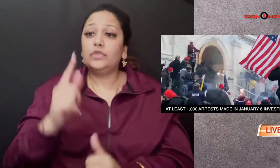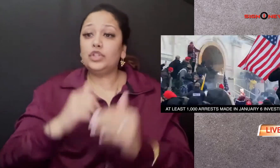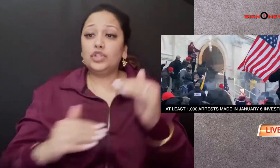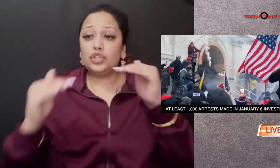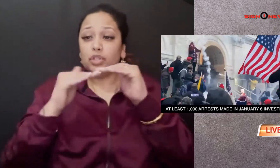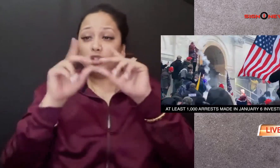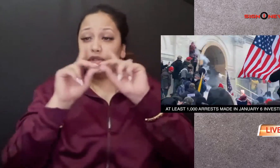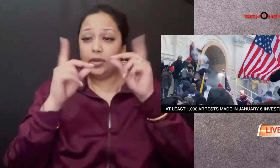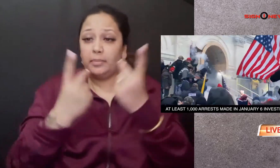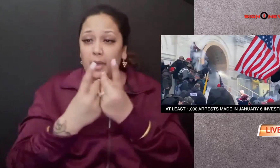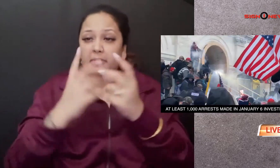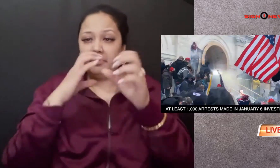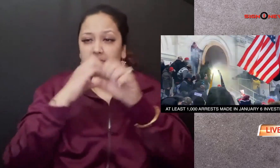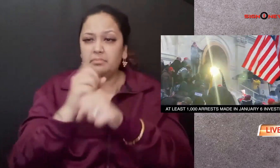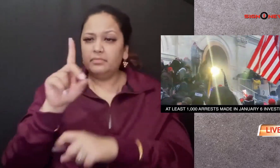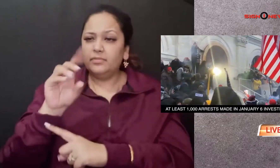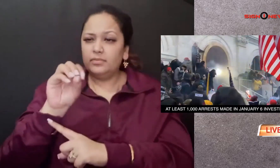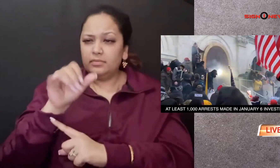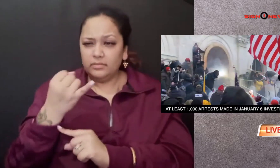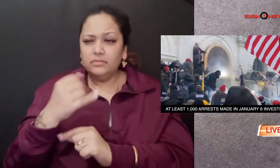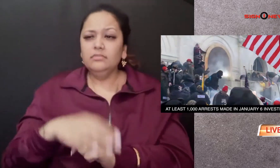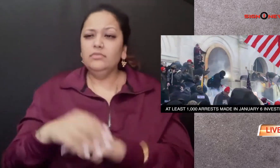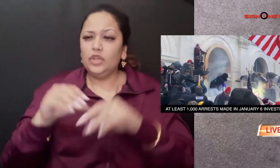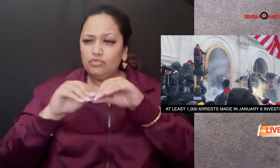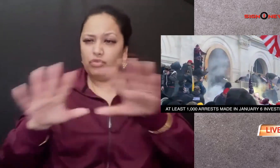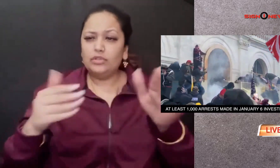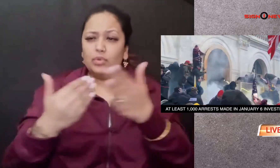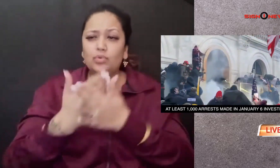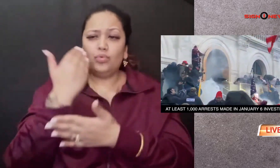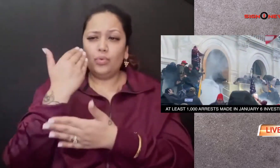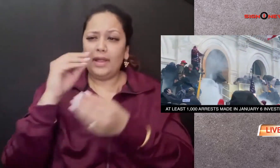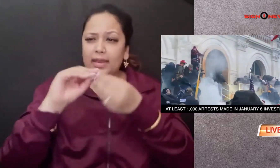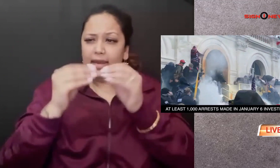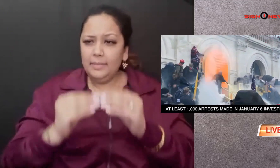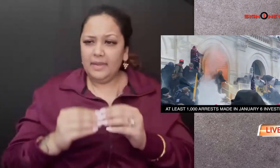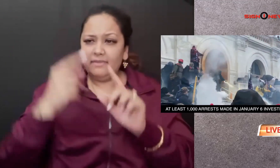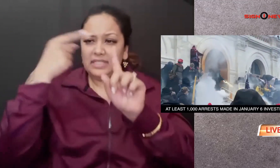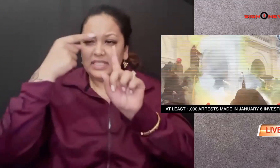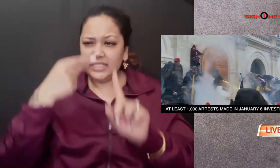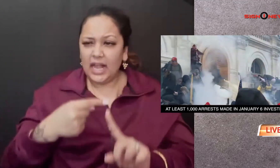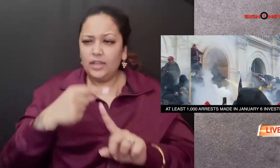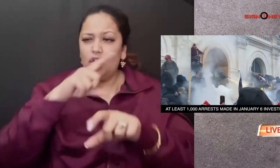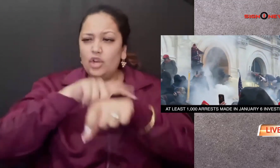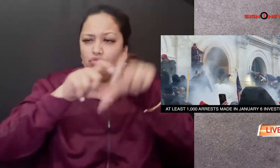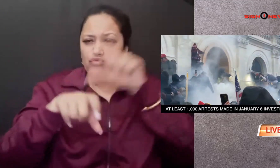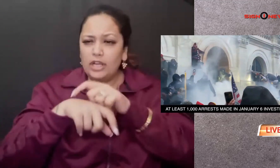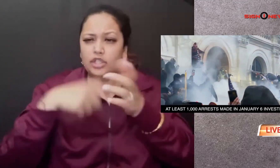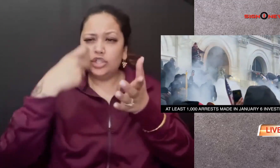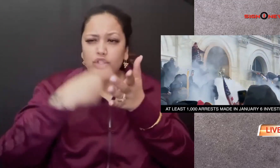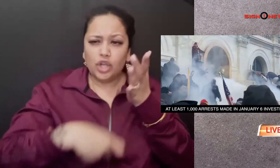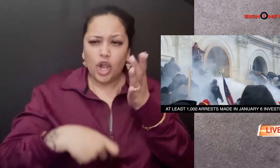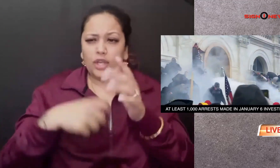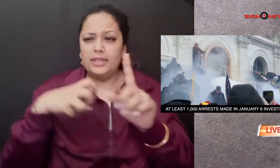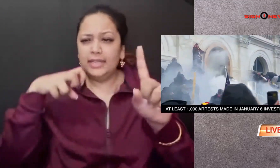The justice department released new numbers detailing the arrest charges convictions